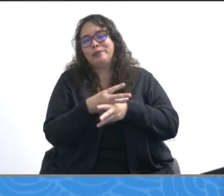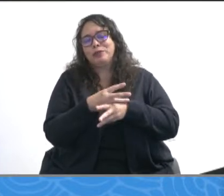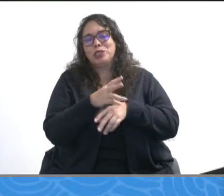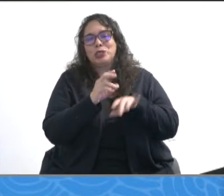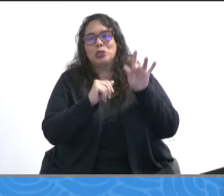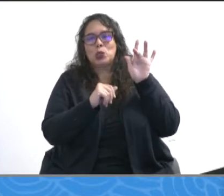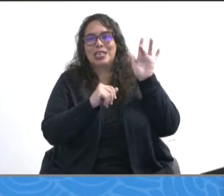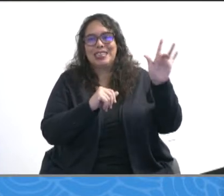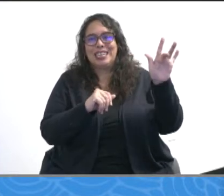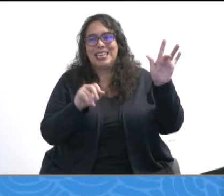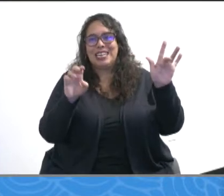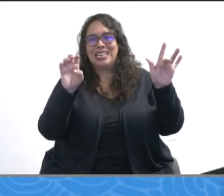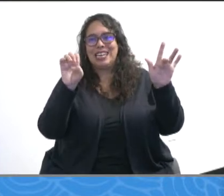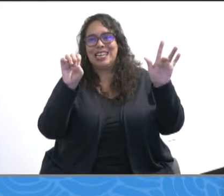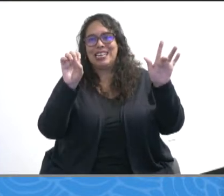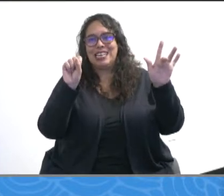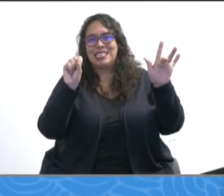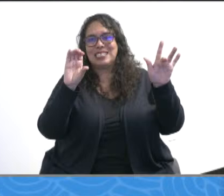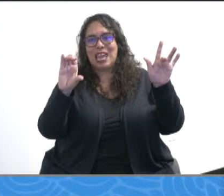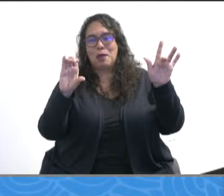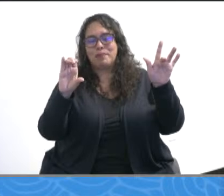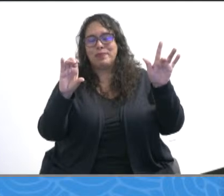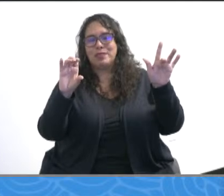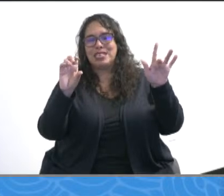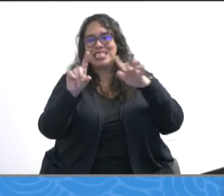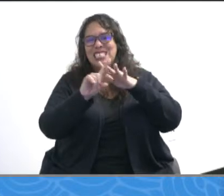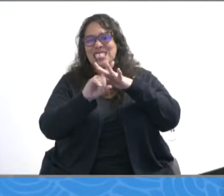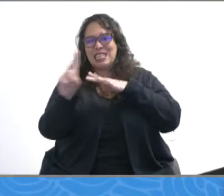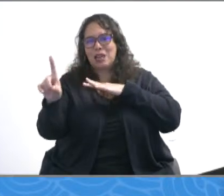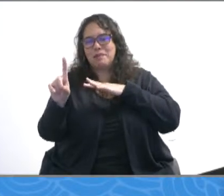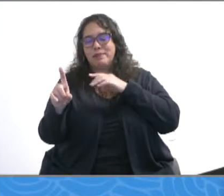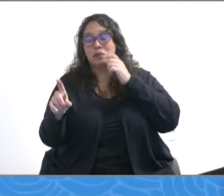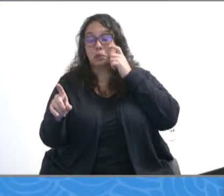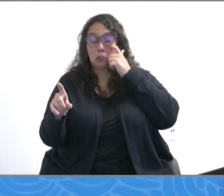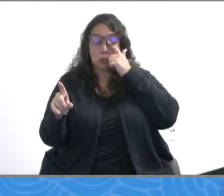and that way you'll able to close out that video, and then it continues.